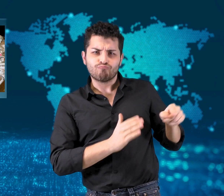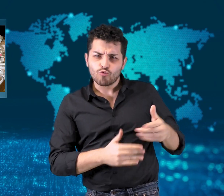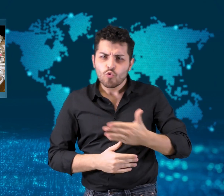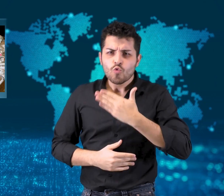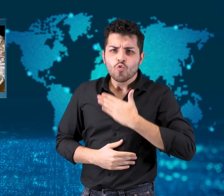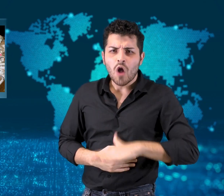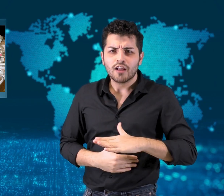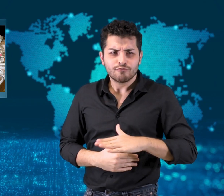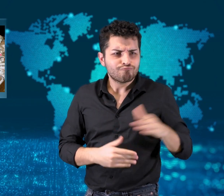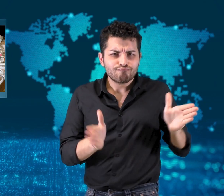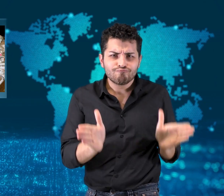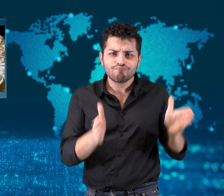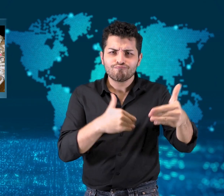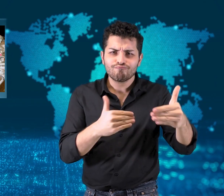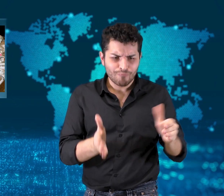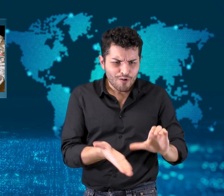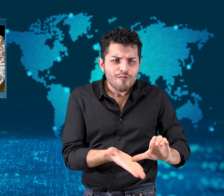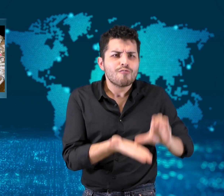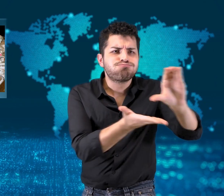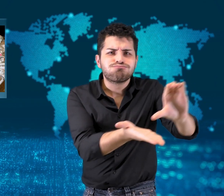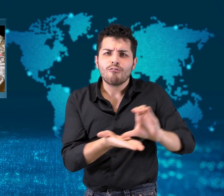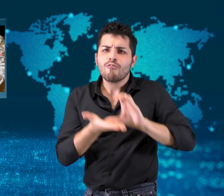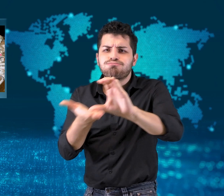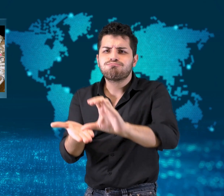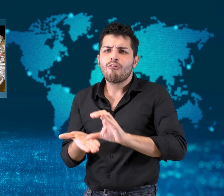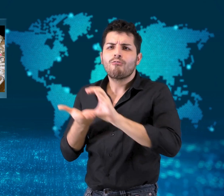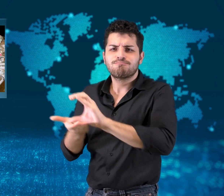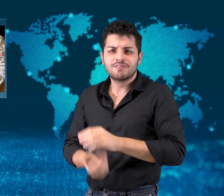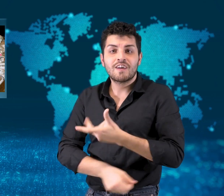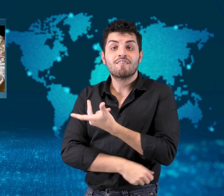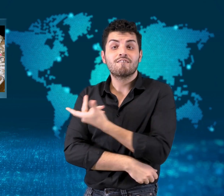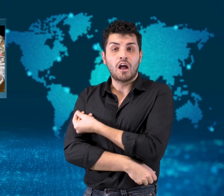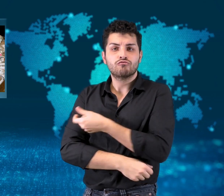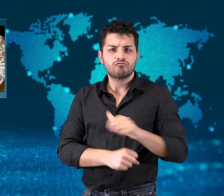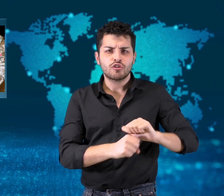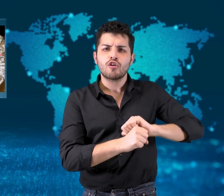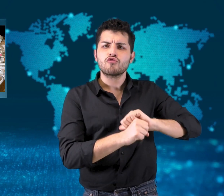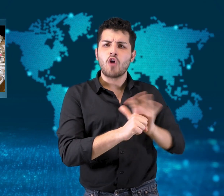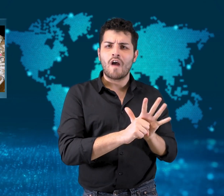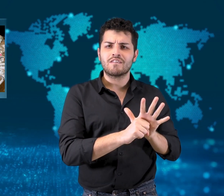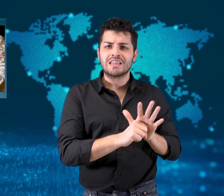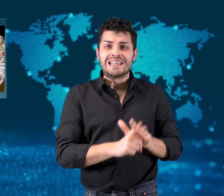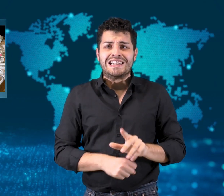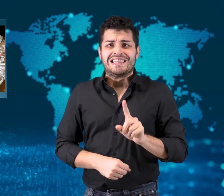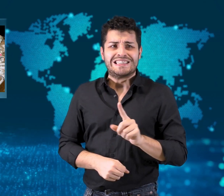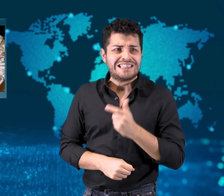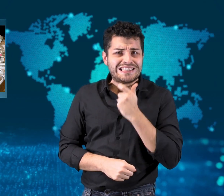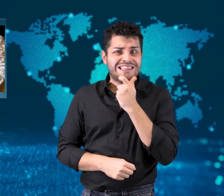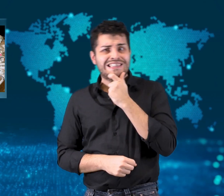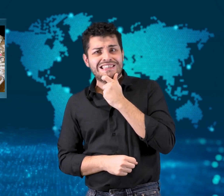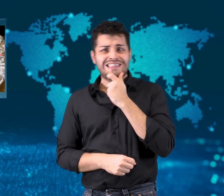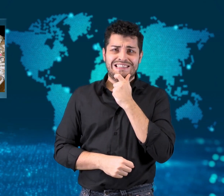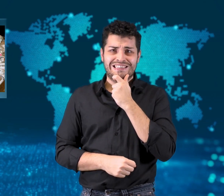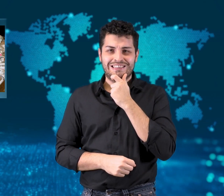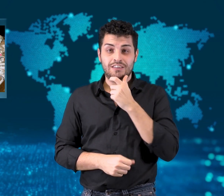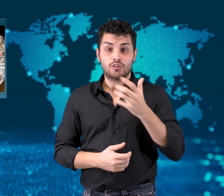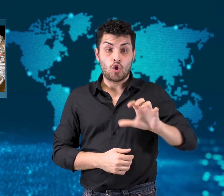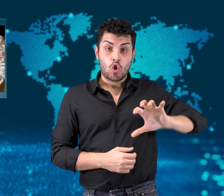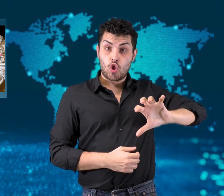As scientists prepare for the worldwide deployment of a vaccine,